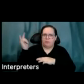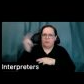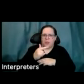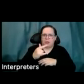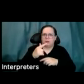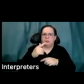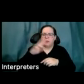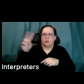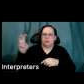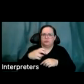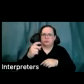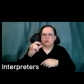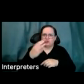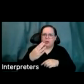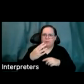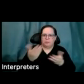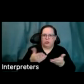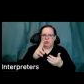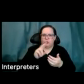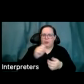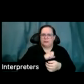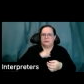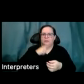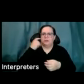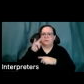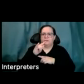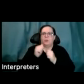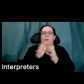Because I was flying without an attendance in 1981, and attempt